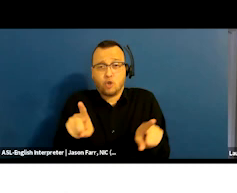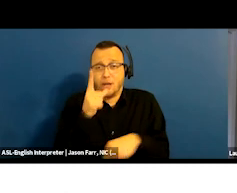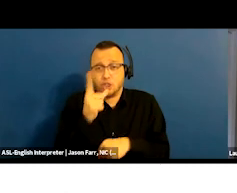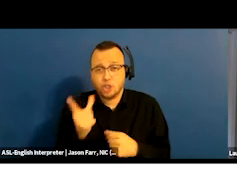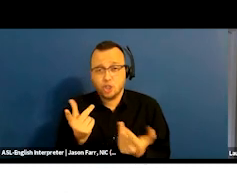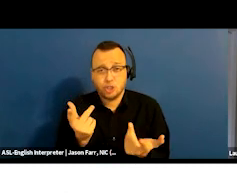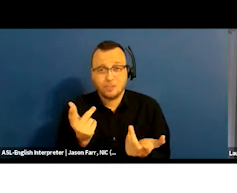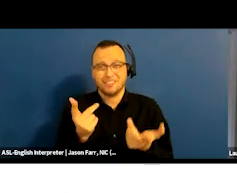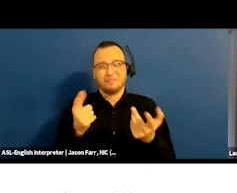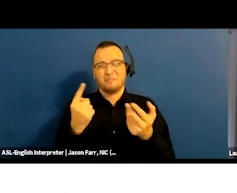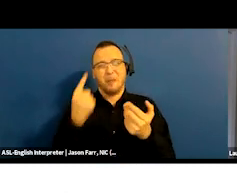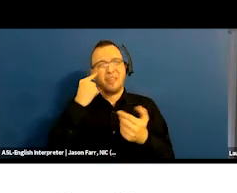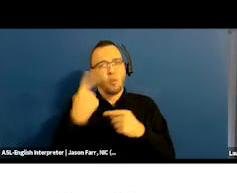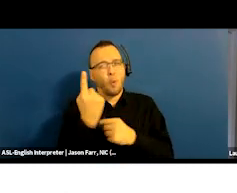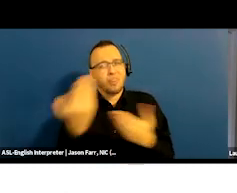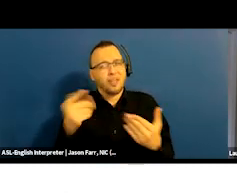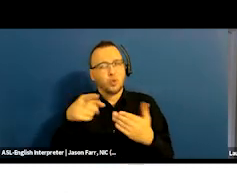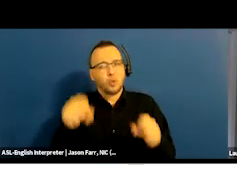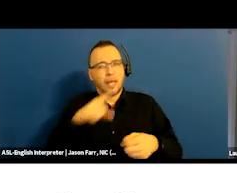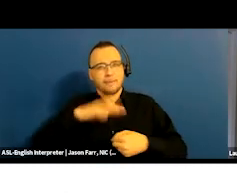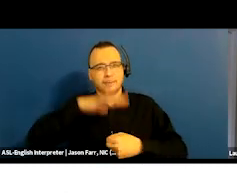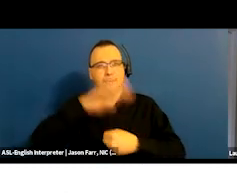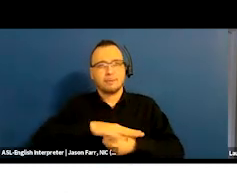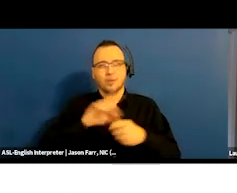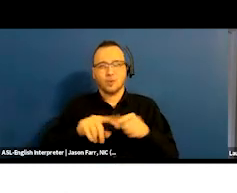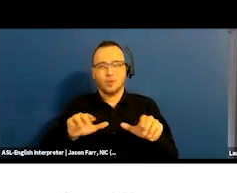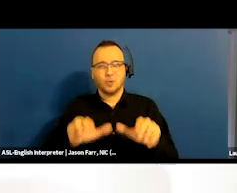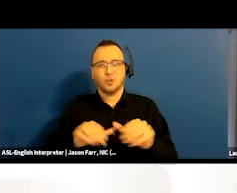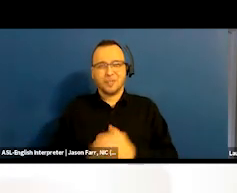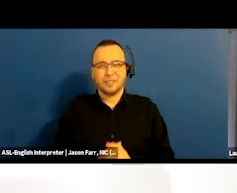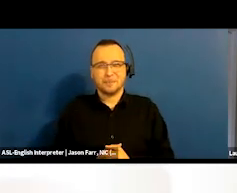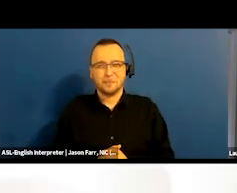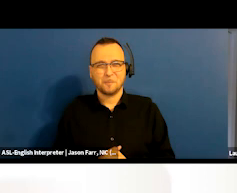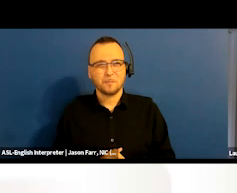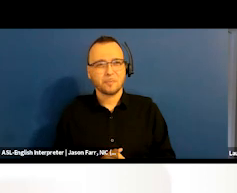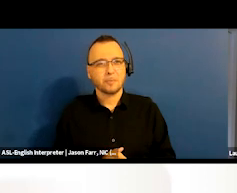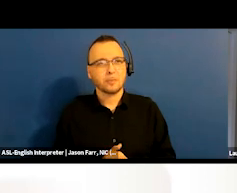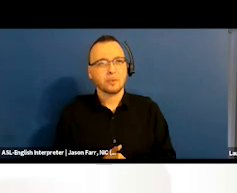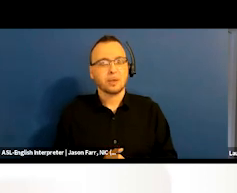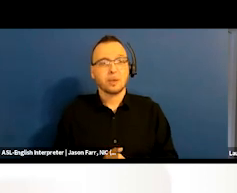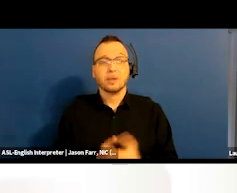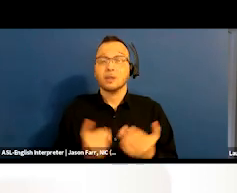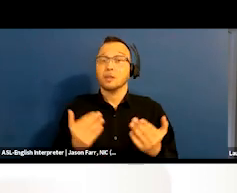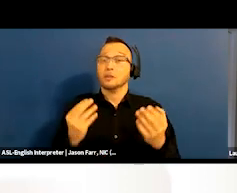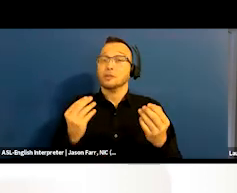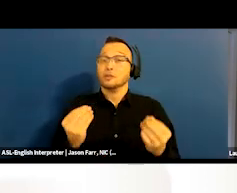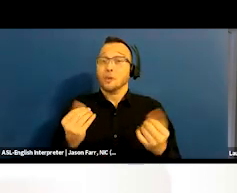to try to think about one way you can intentionally build in a self-care activity within your day. It doesn't have to be long.